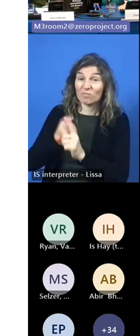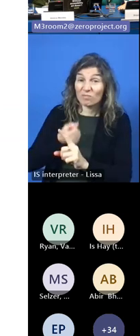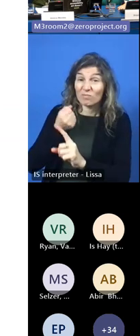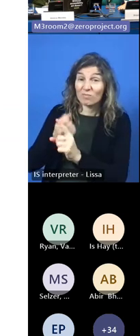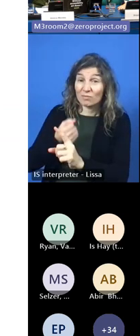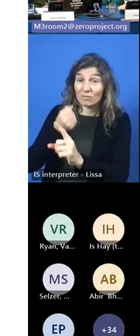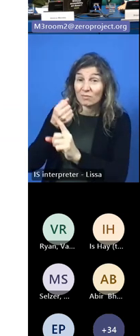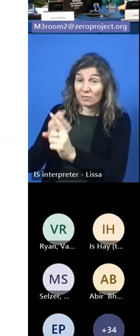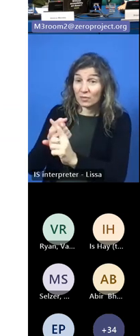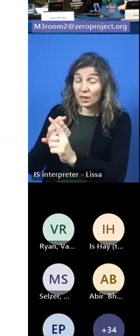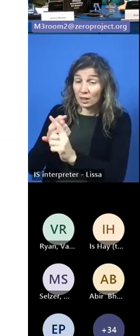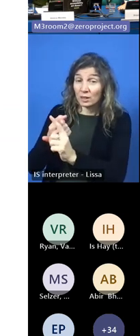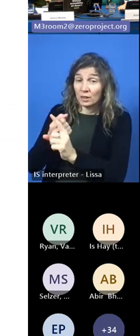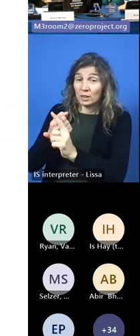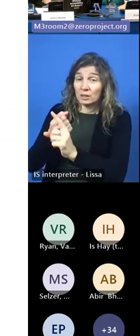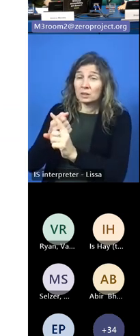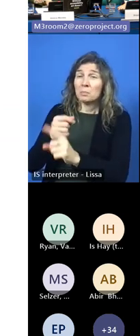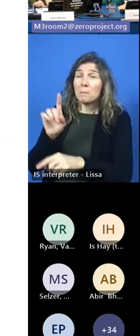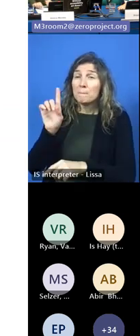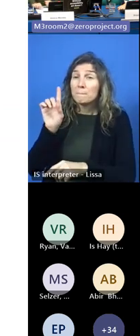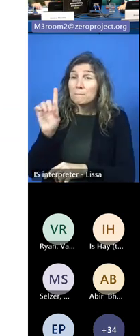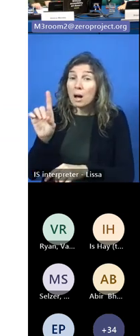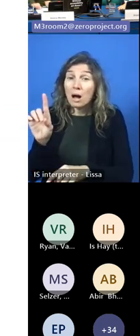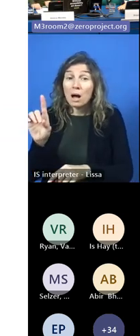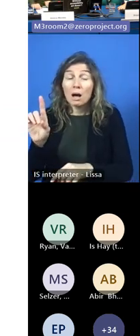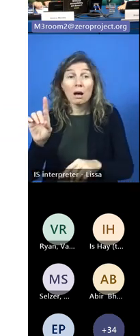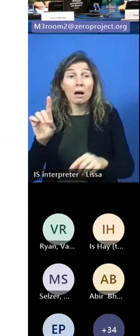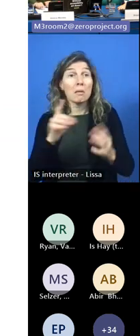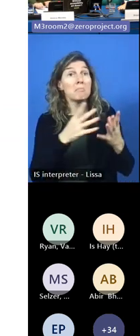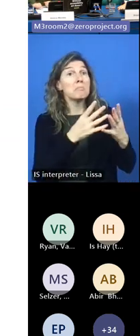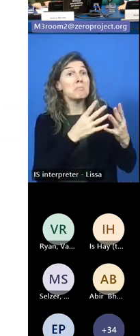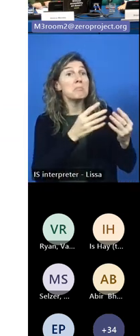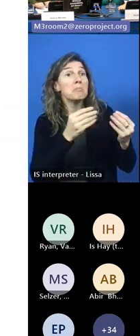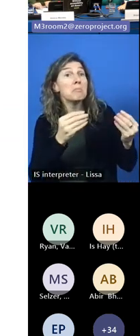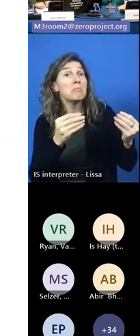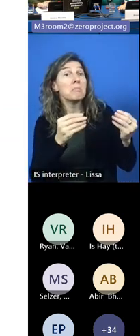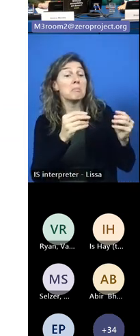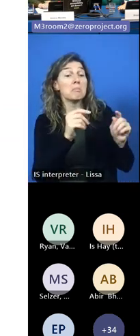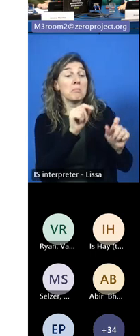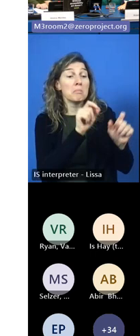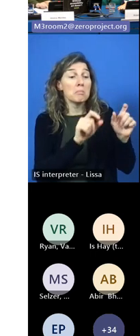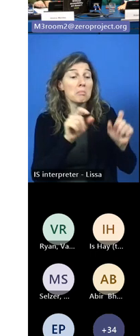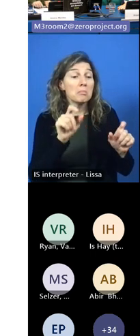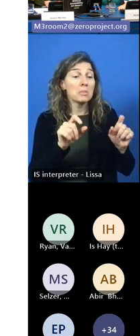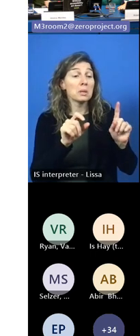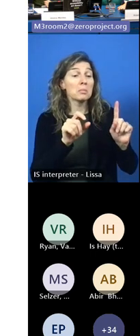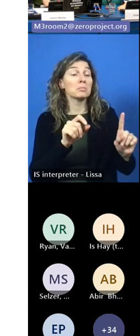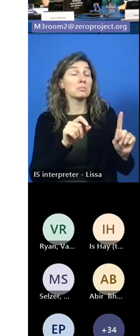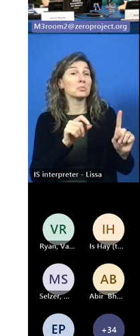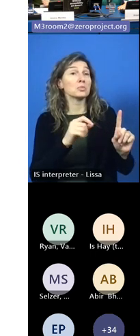that people generally go to in order to study and work and to just be around.